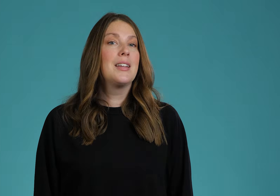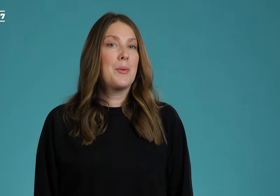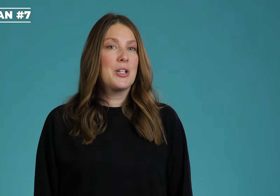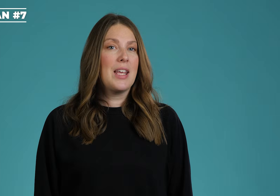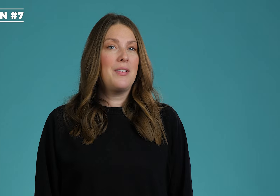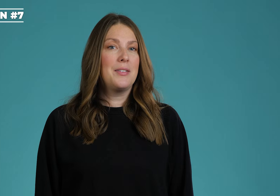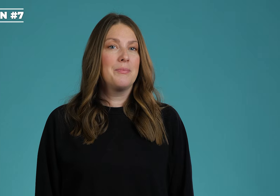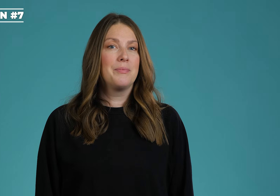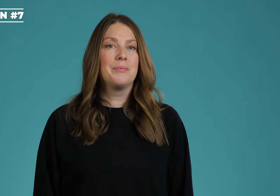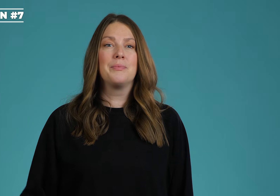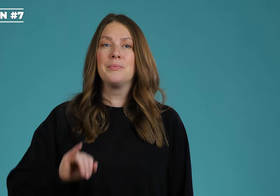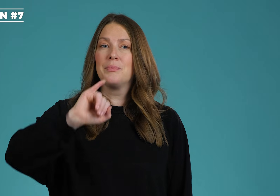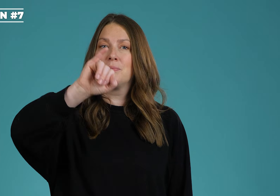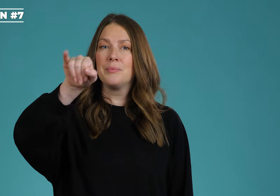Number seven.